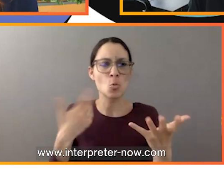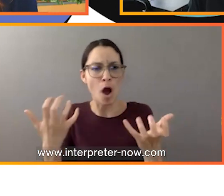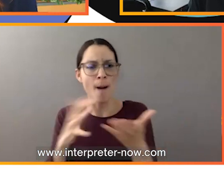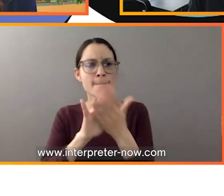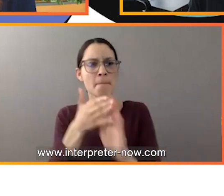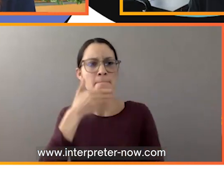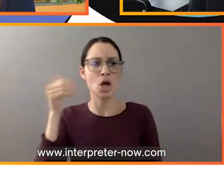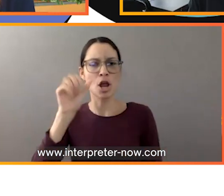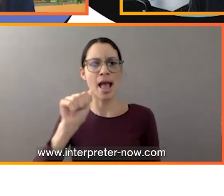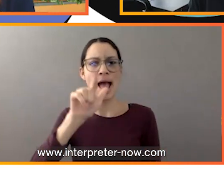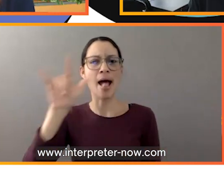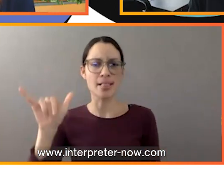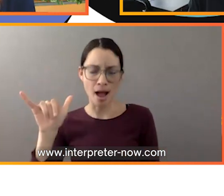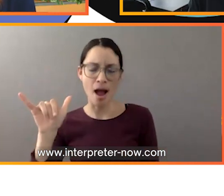what can I do to be a better ally?